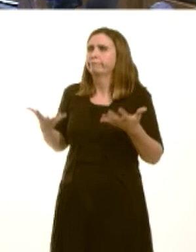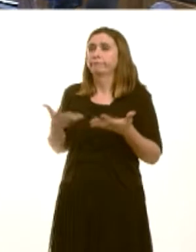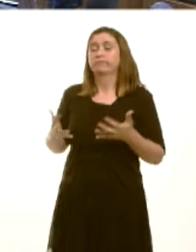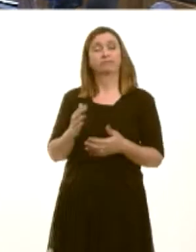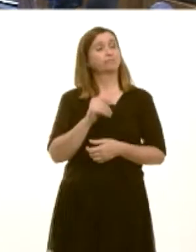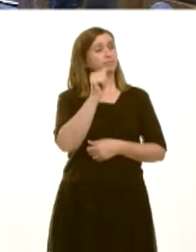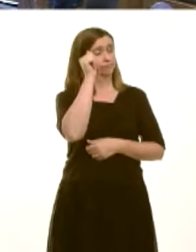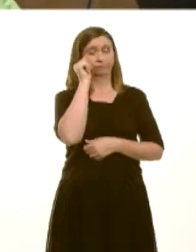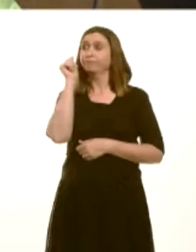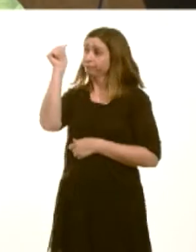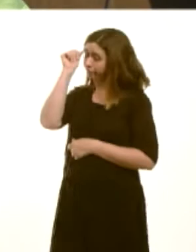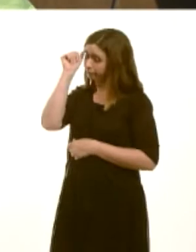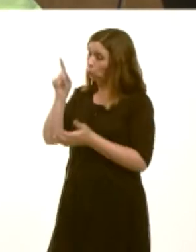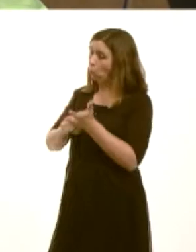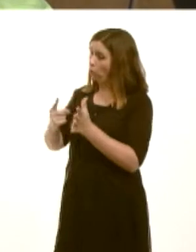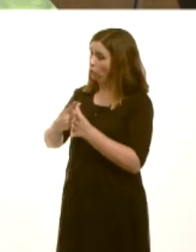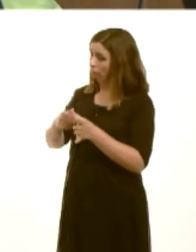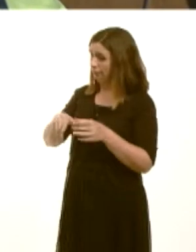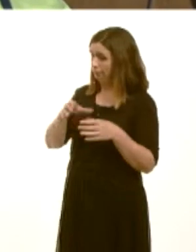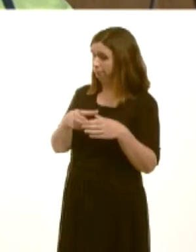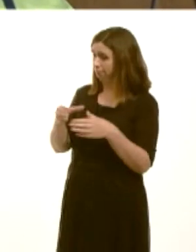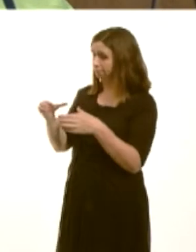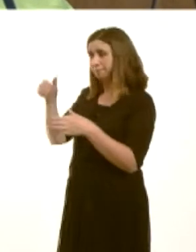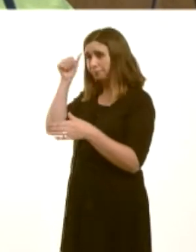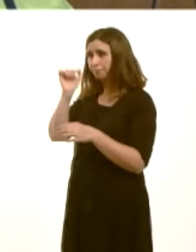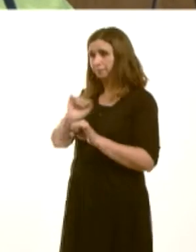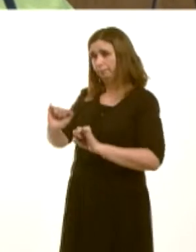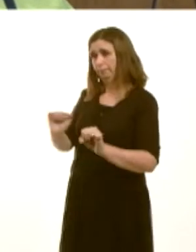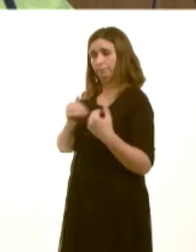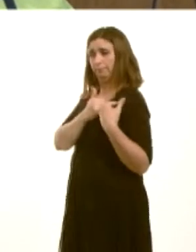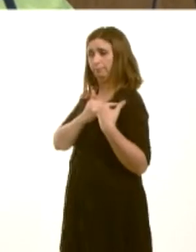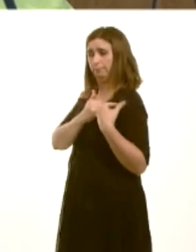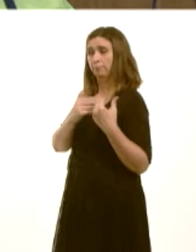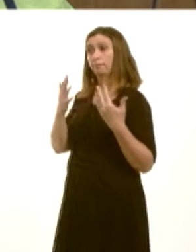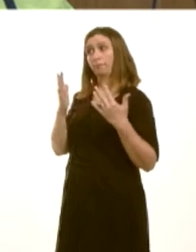that there is the potential for Welsh Government to have a legal role in these matters, so